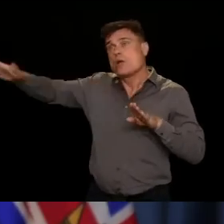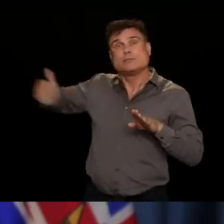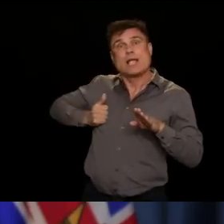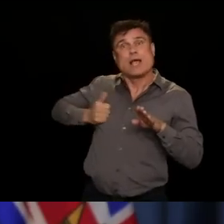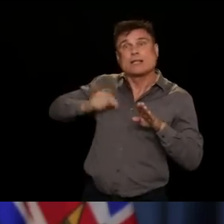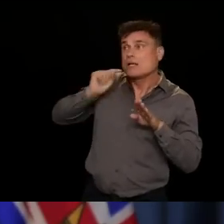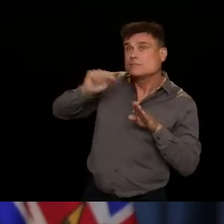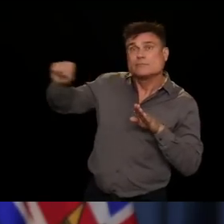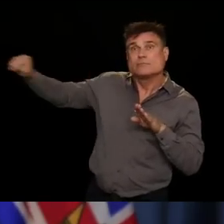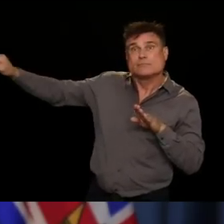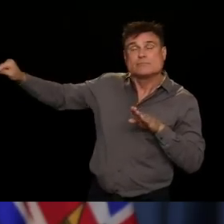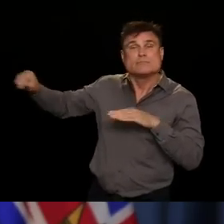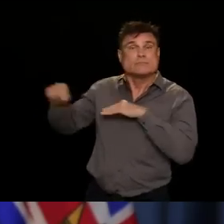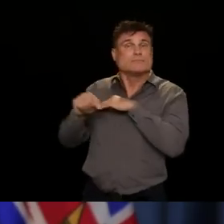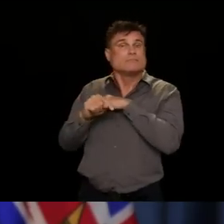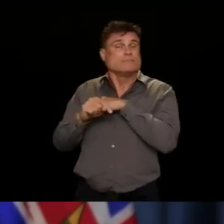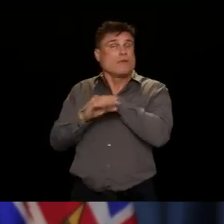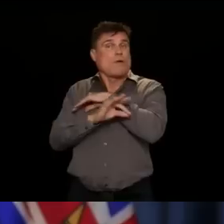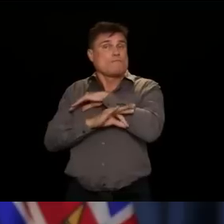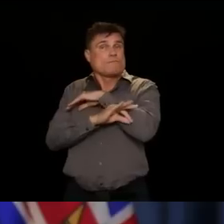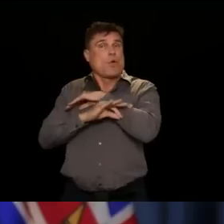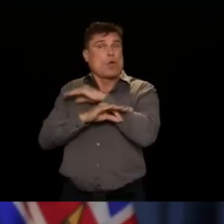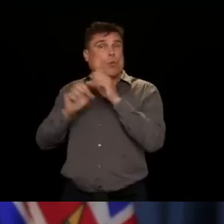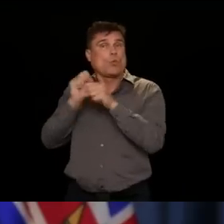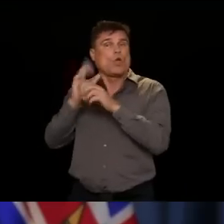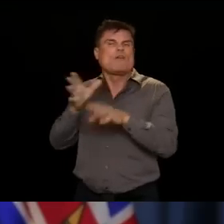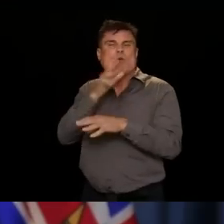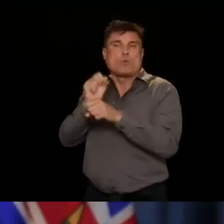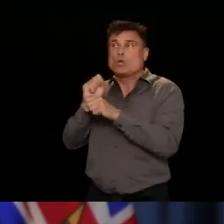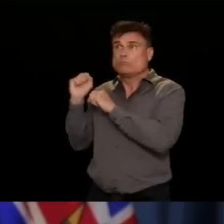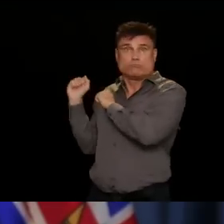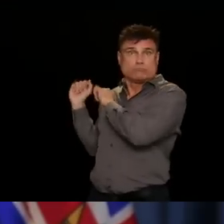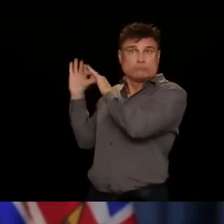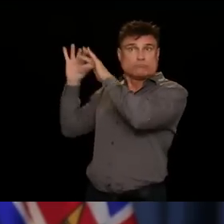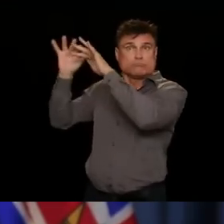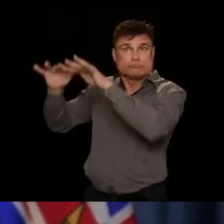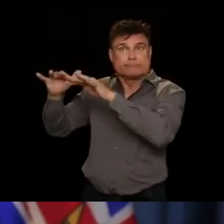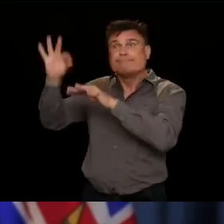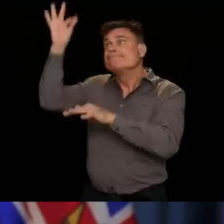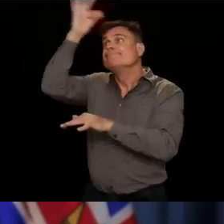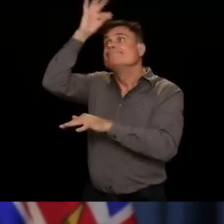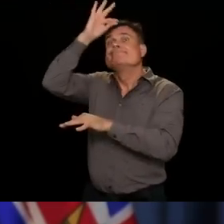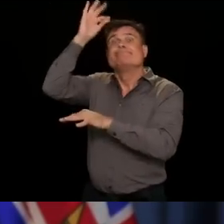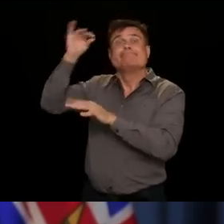things and the difference they have made. Other jurisdictions in Canada have had hundreds of workers sick